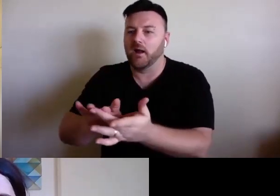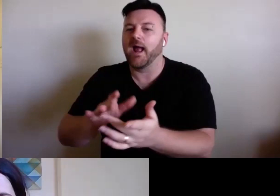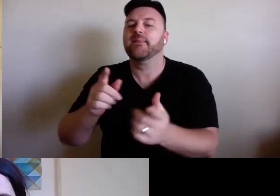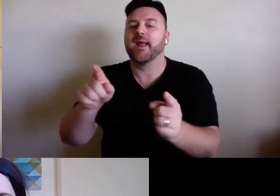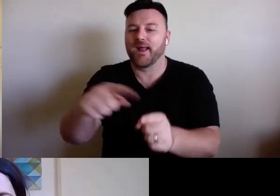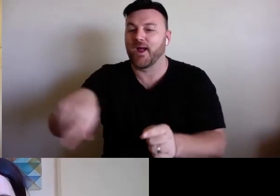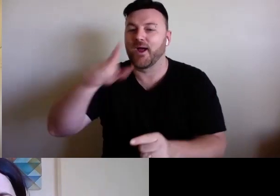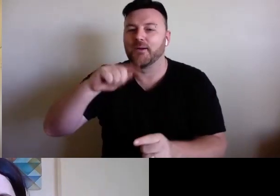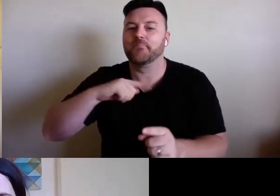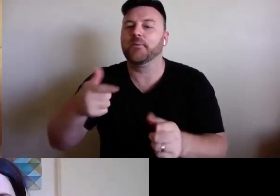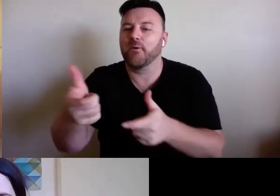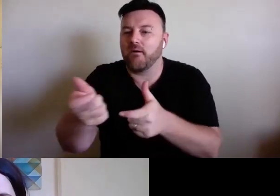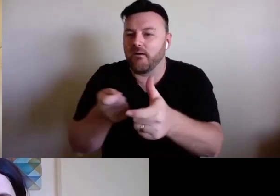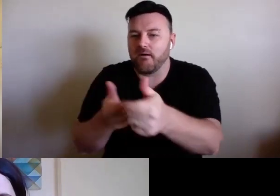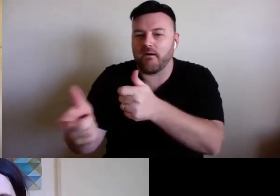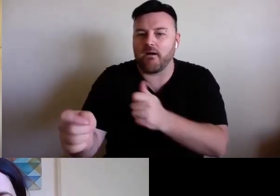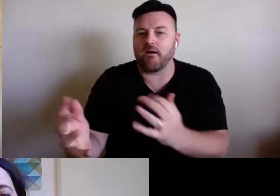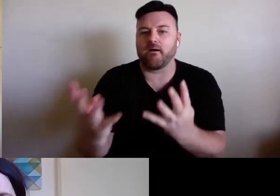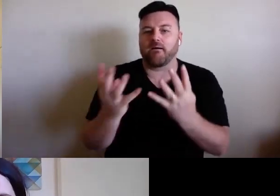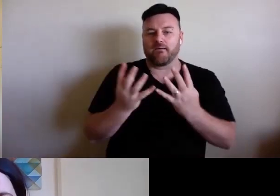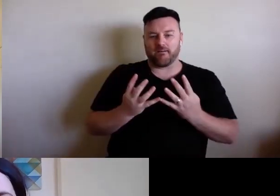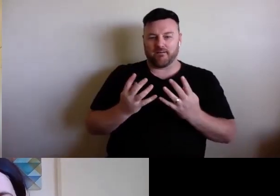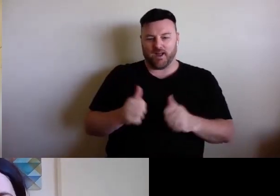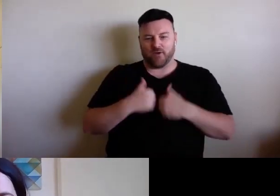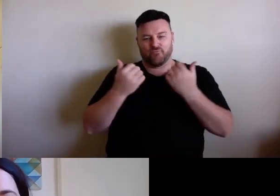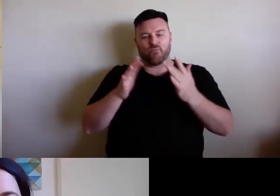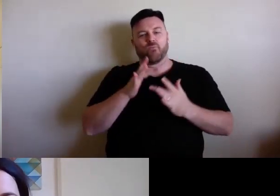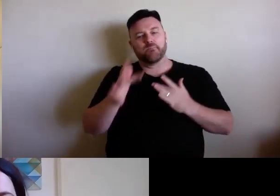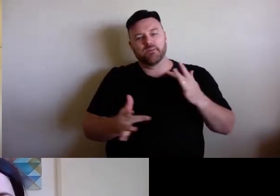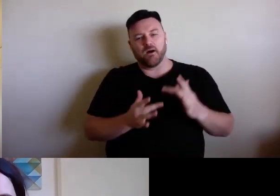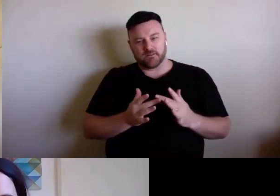back of sort of going elsewhere to find that audience. So I think